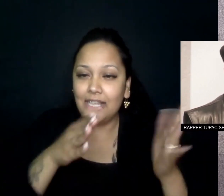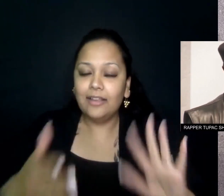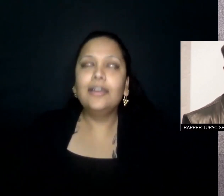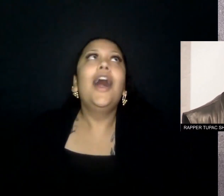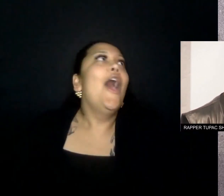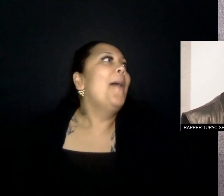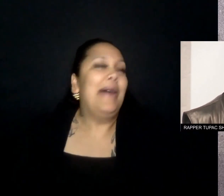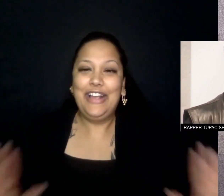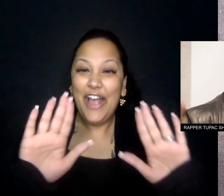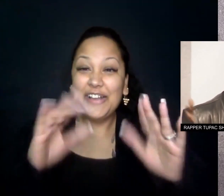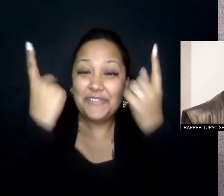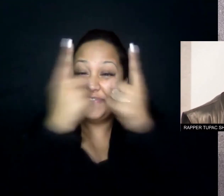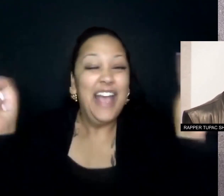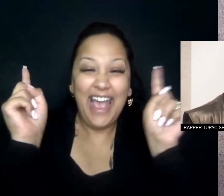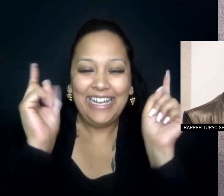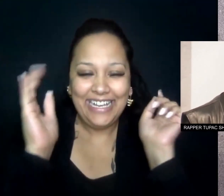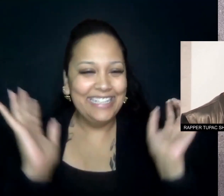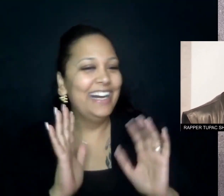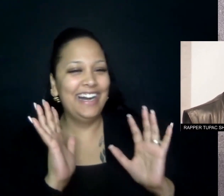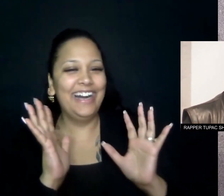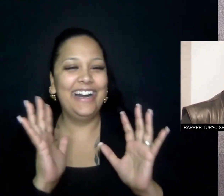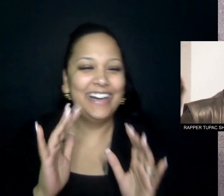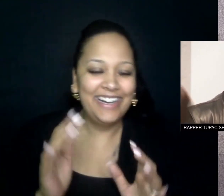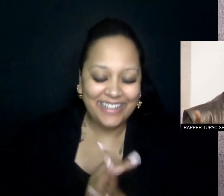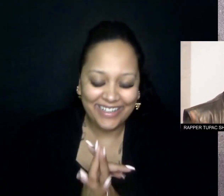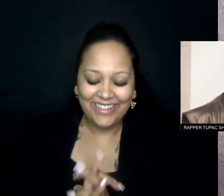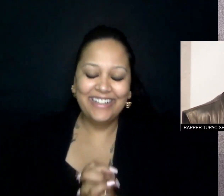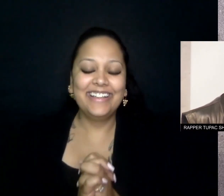Hollywood walk of fame after his death. Finally,